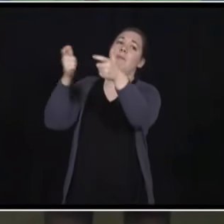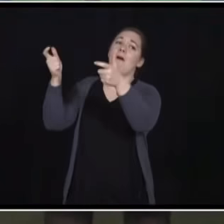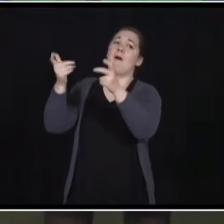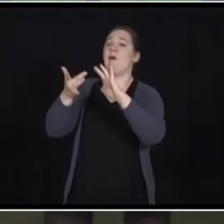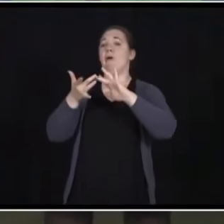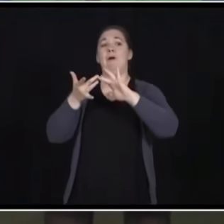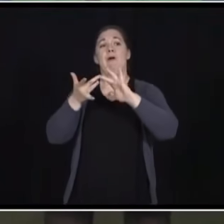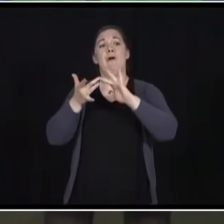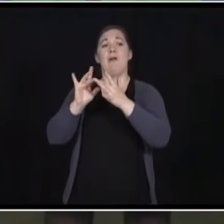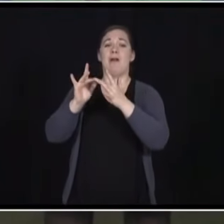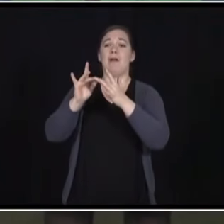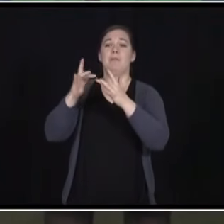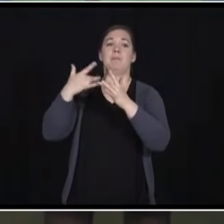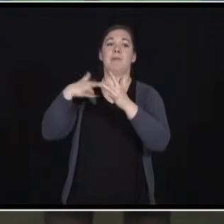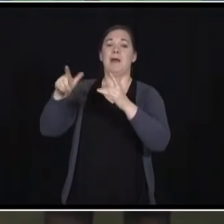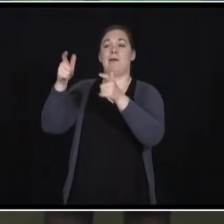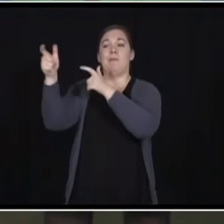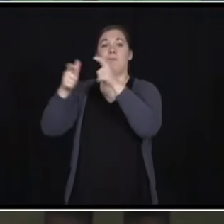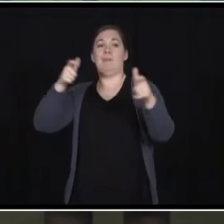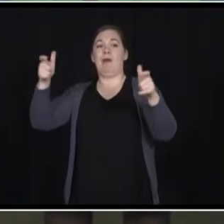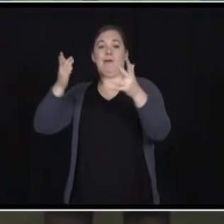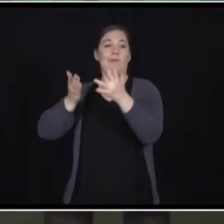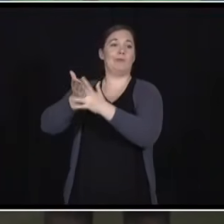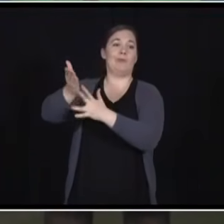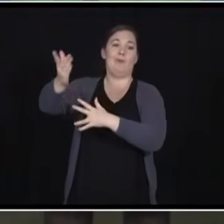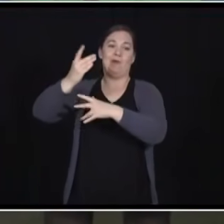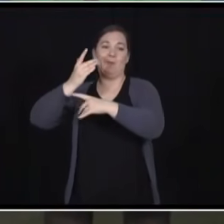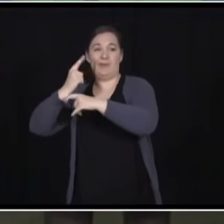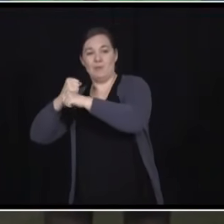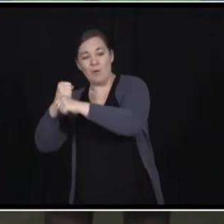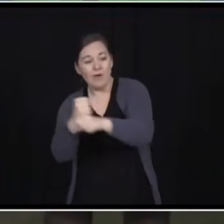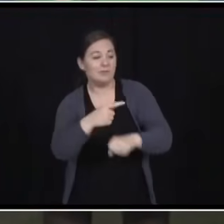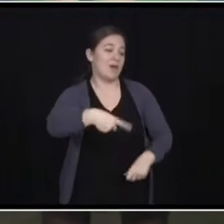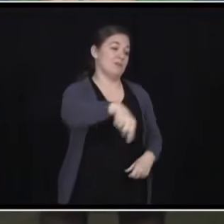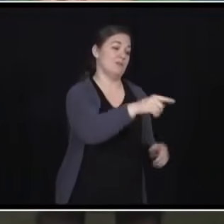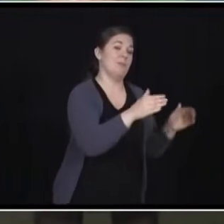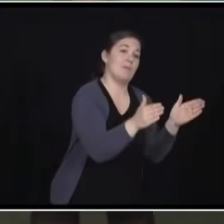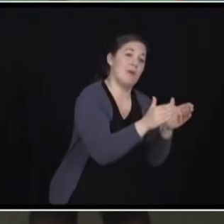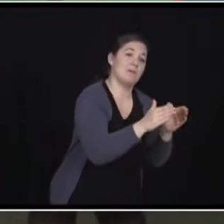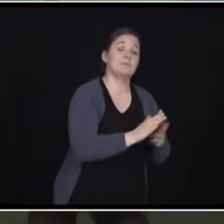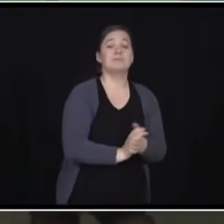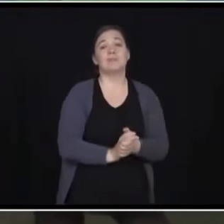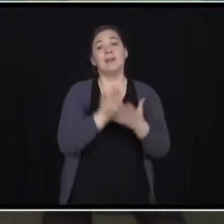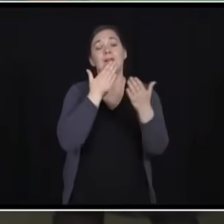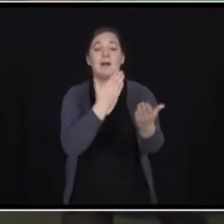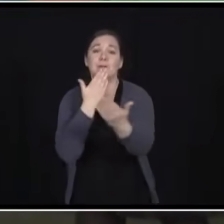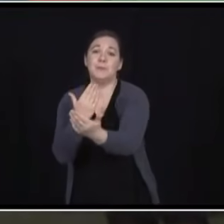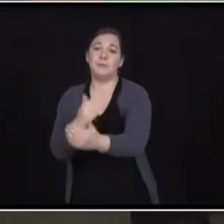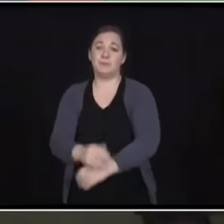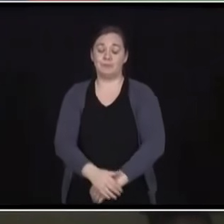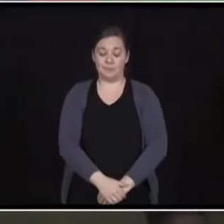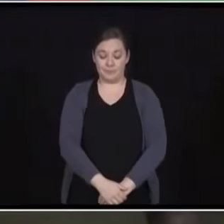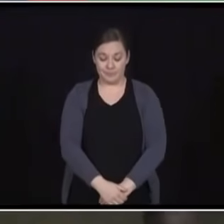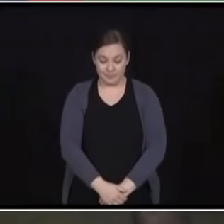is a small business. Continue supporting small businesses, order off of them, most of the big folks online, because the big guys are to survive.